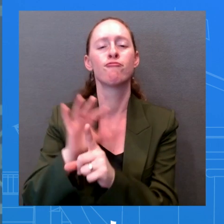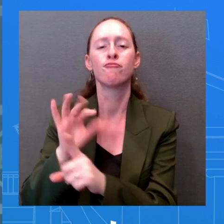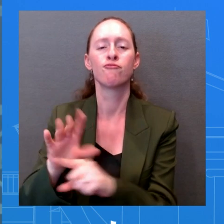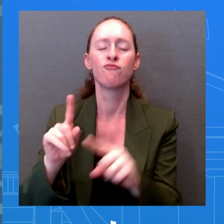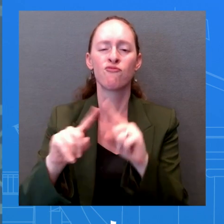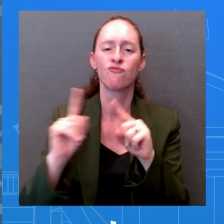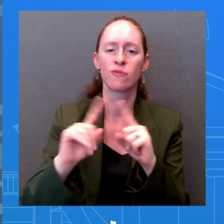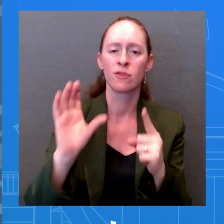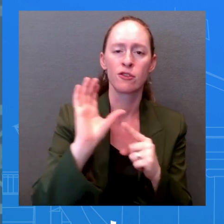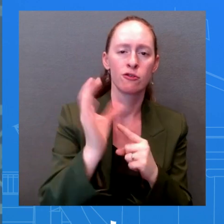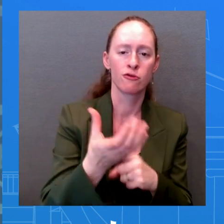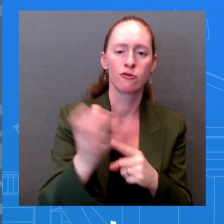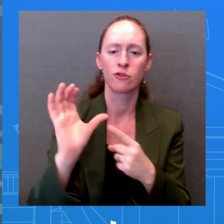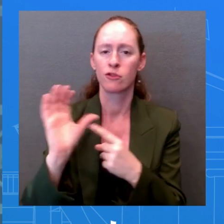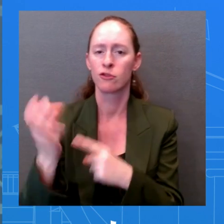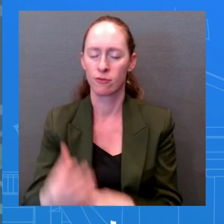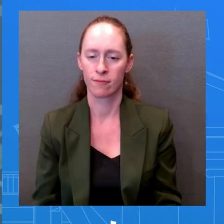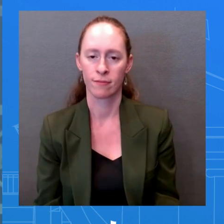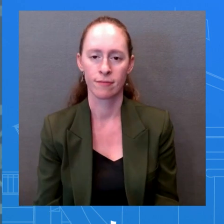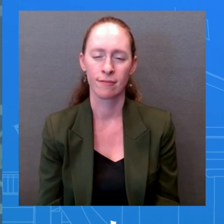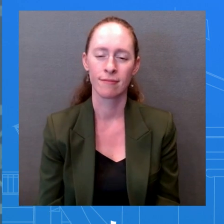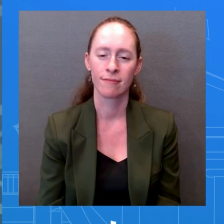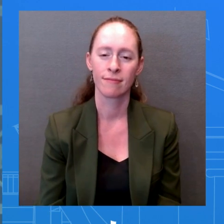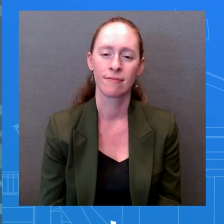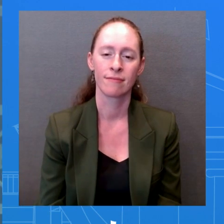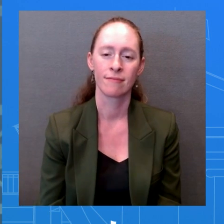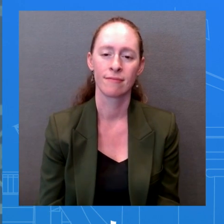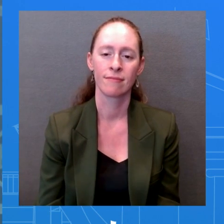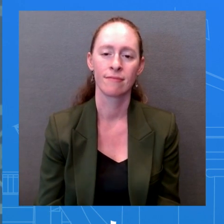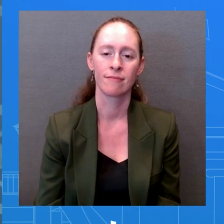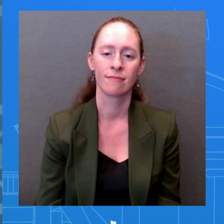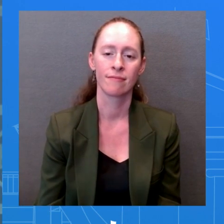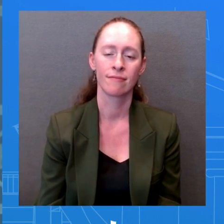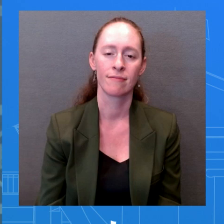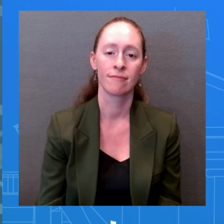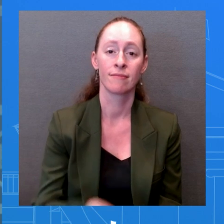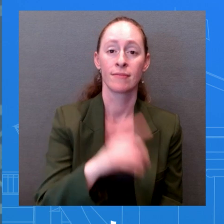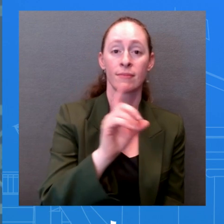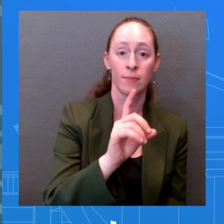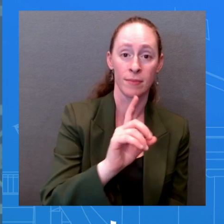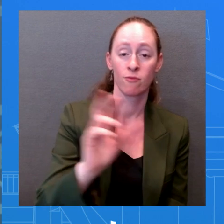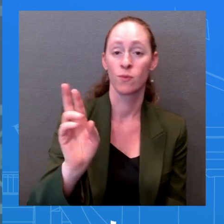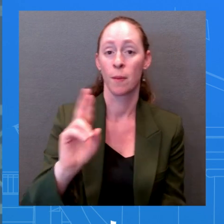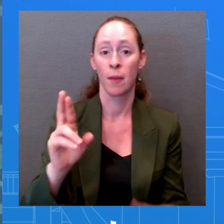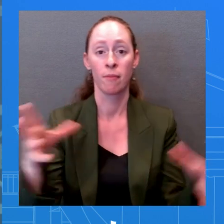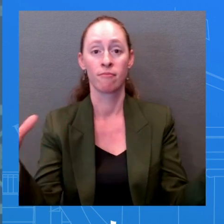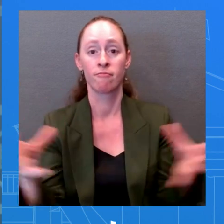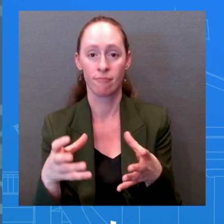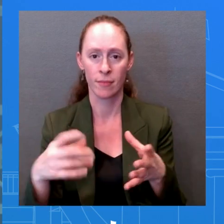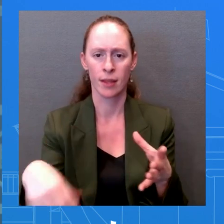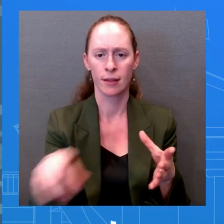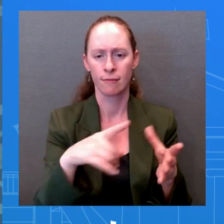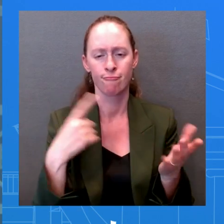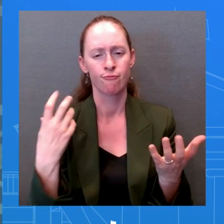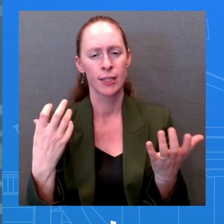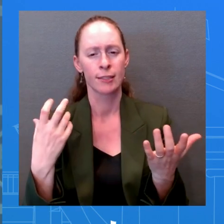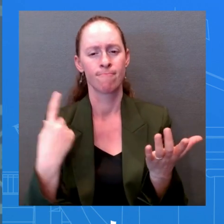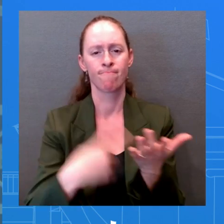they will launch Dignity.us, a citizen's initiative to address hate-fueled violence in America,